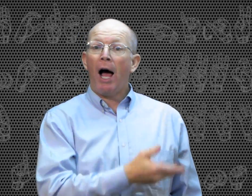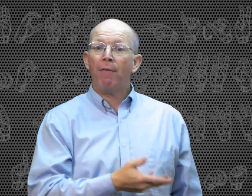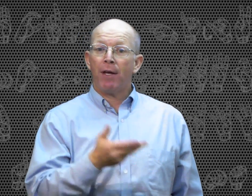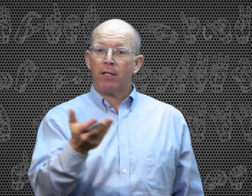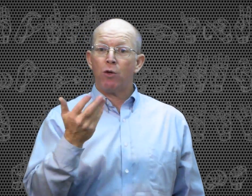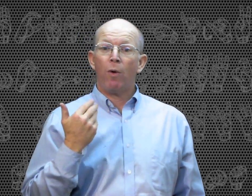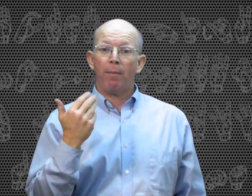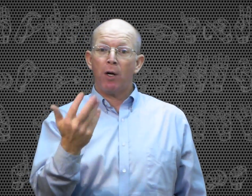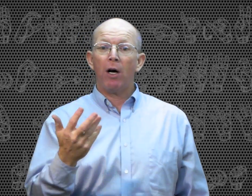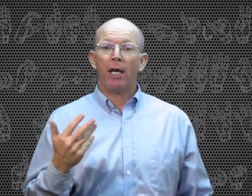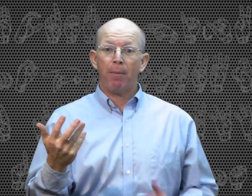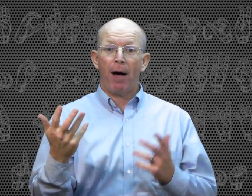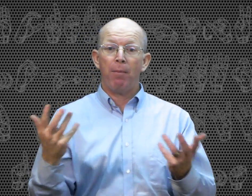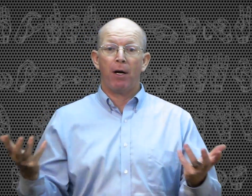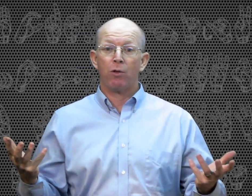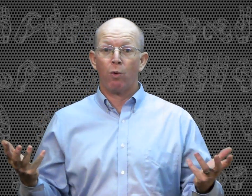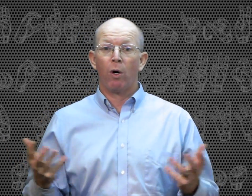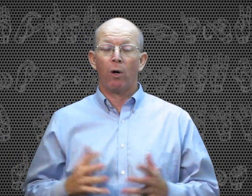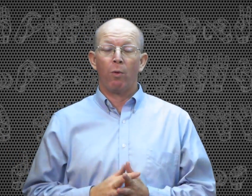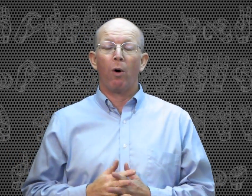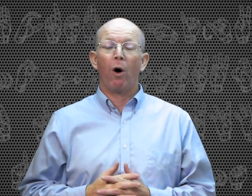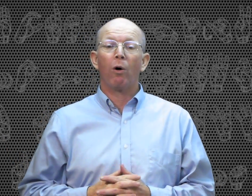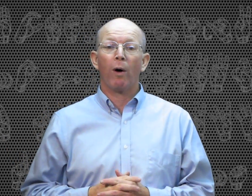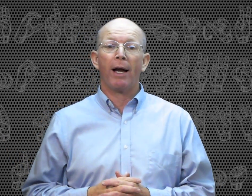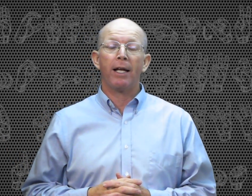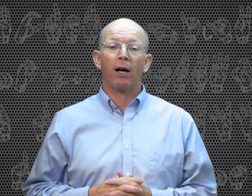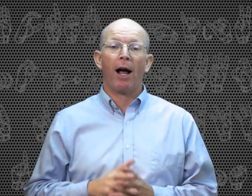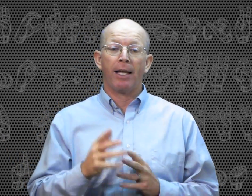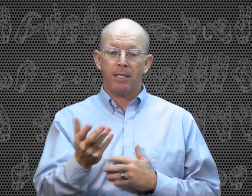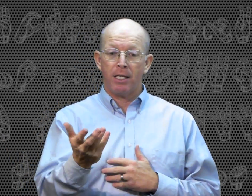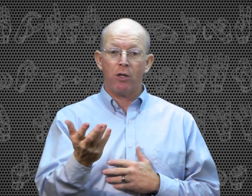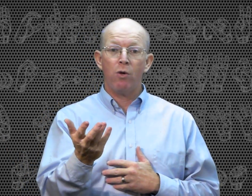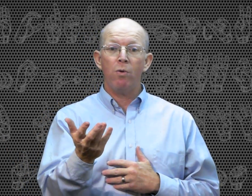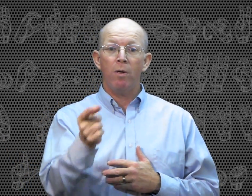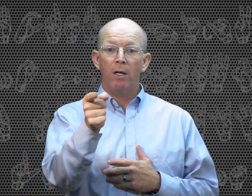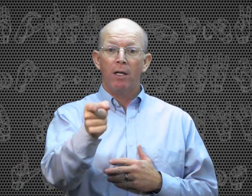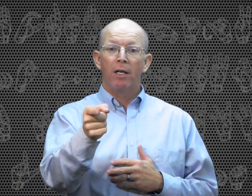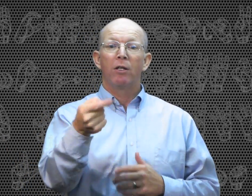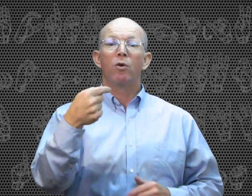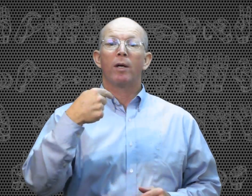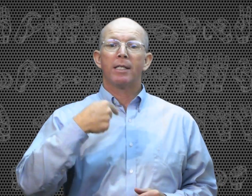And it is obvious who I am talking about because we are all right here. I can see YOU.